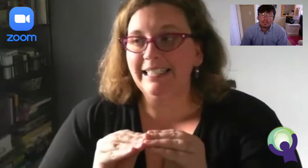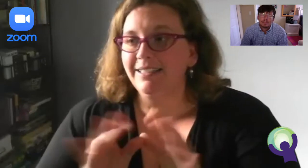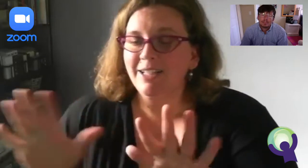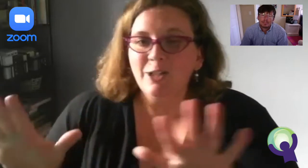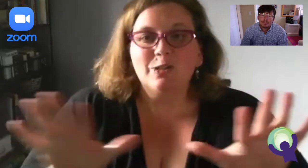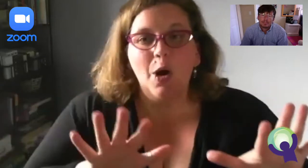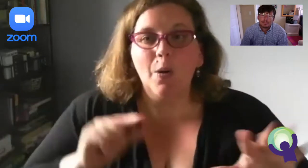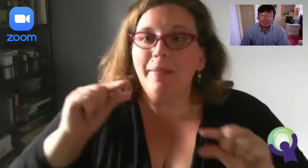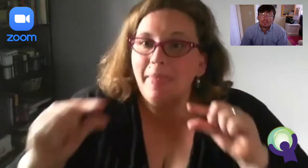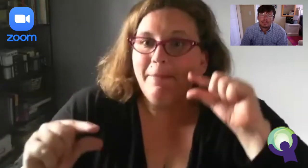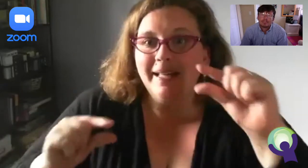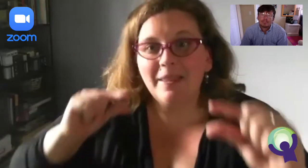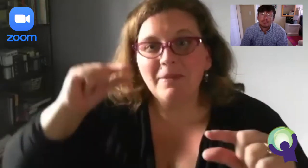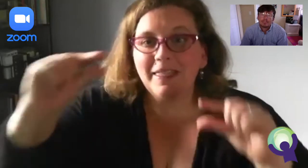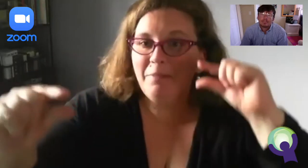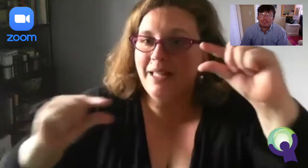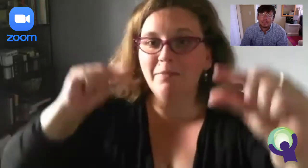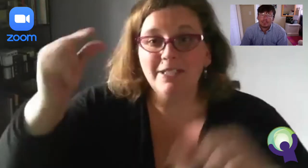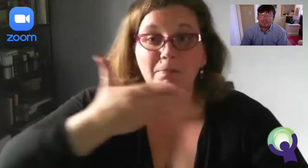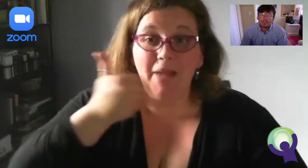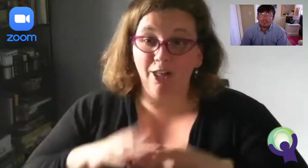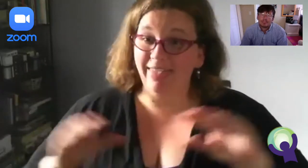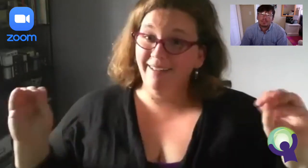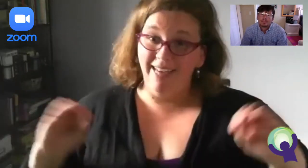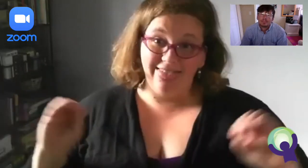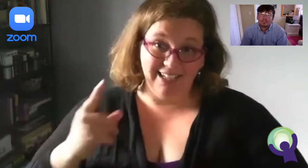governor's meeting and those kinds of things. So just every